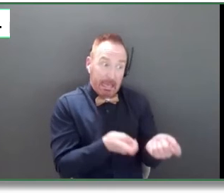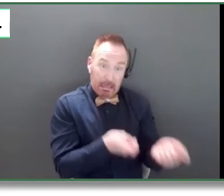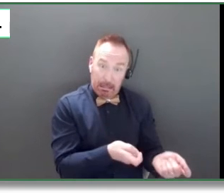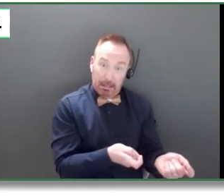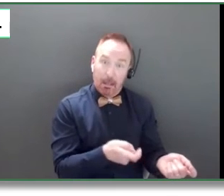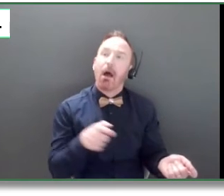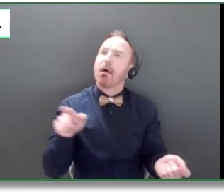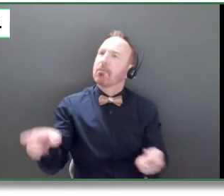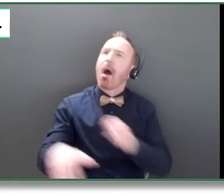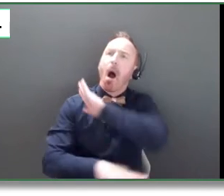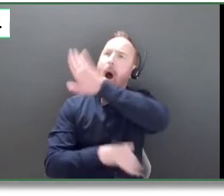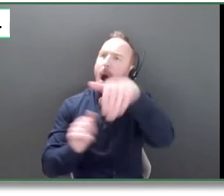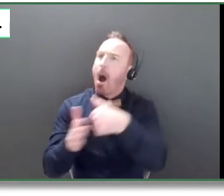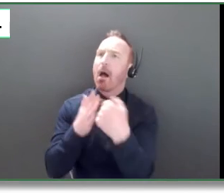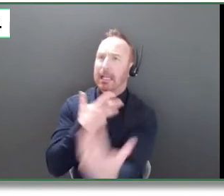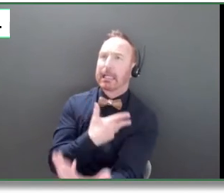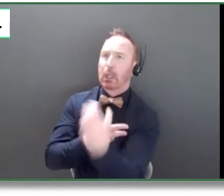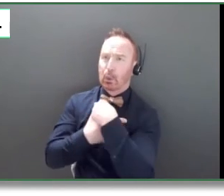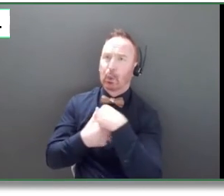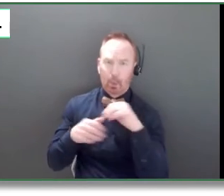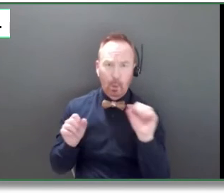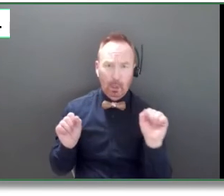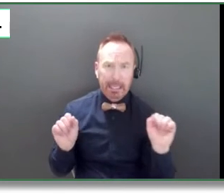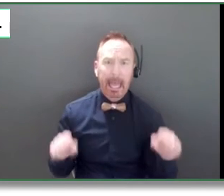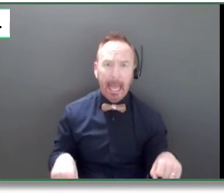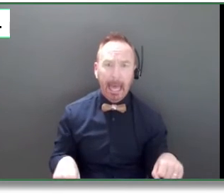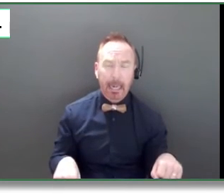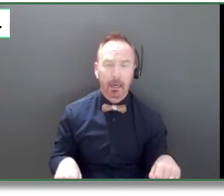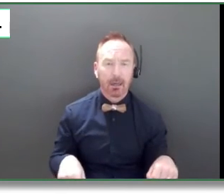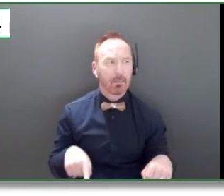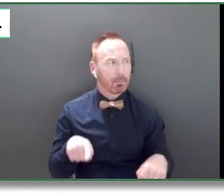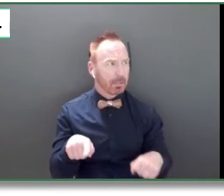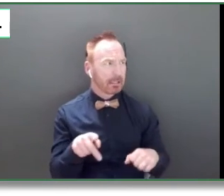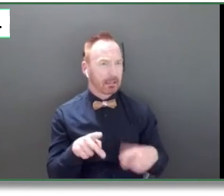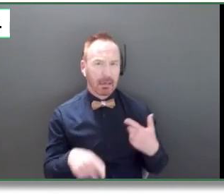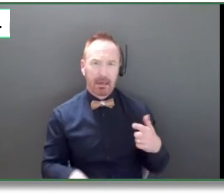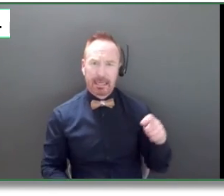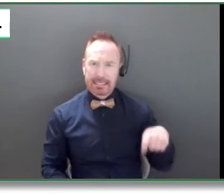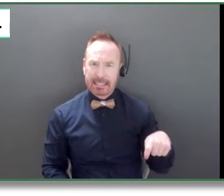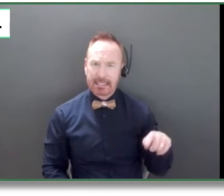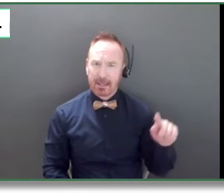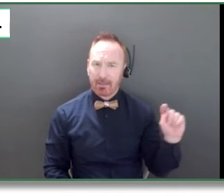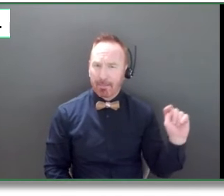need to eat, use the washroom just like everyone else. So